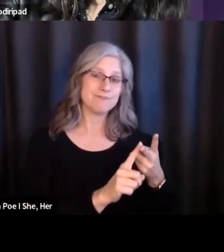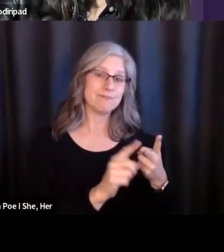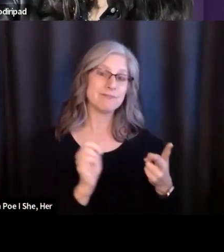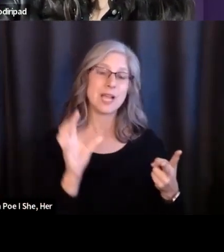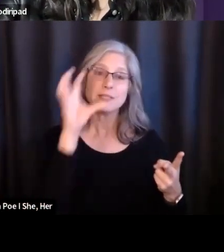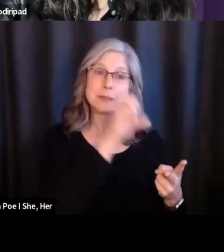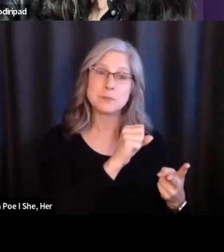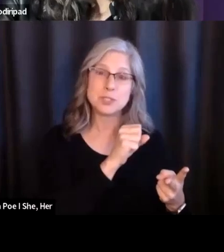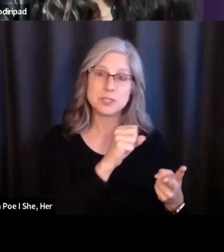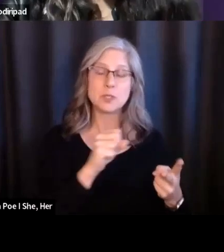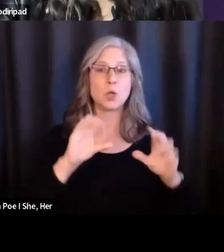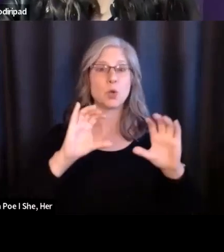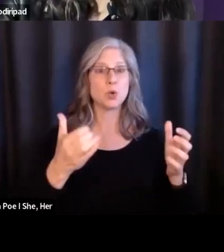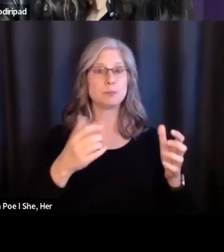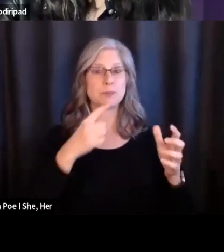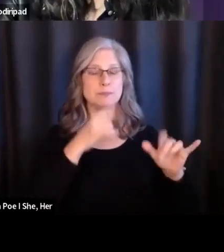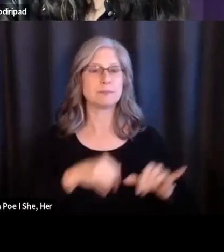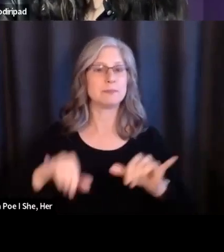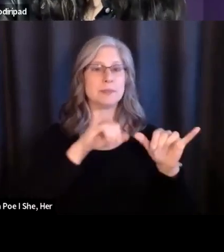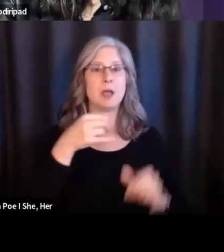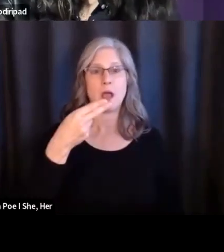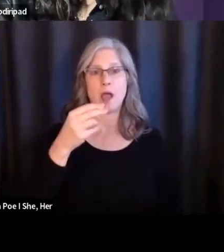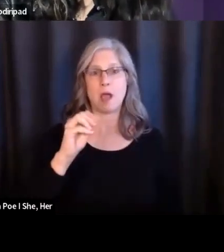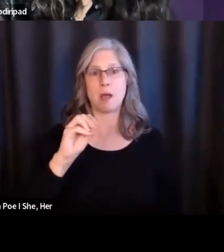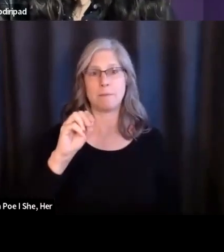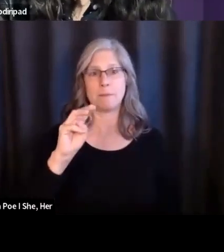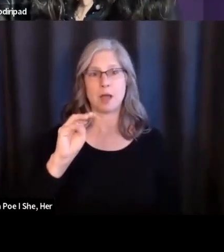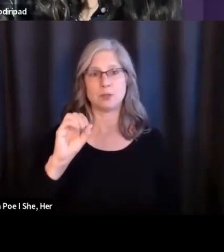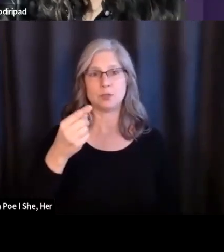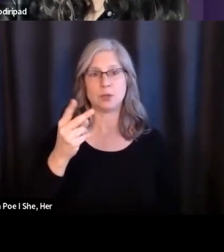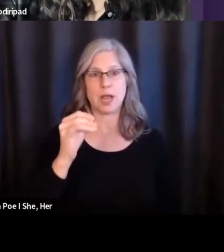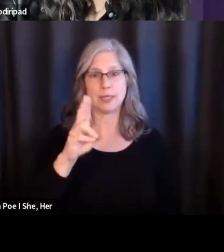there's this group that is homogenized, right, that is homogenous, that's idealized and the individual differences that